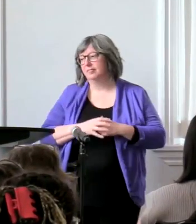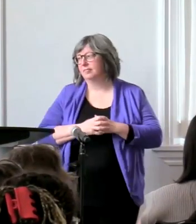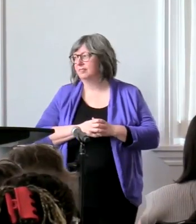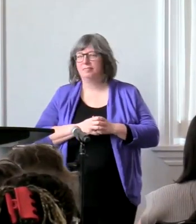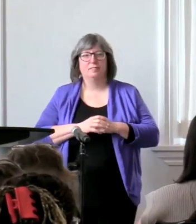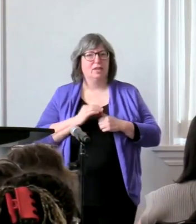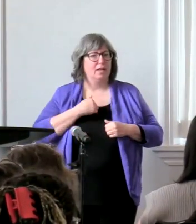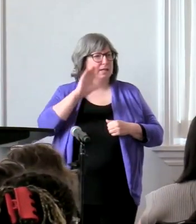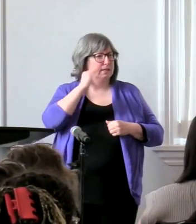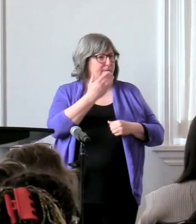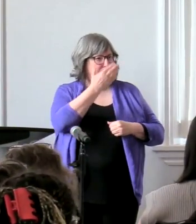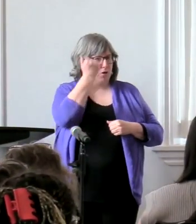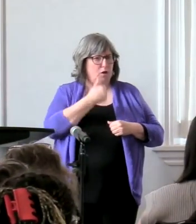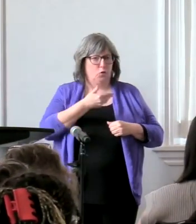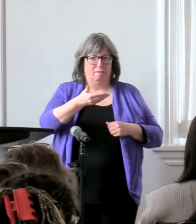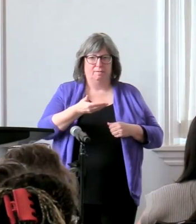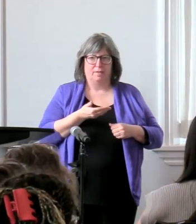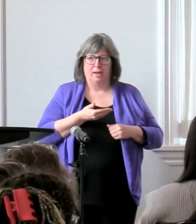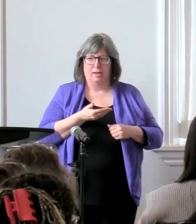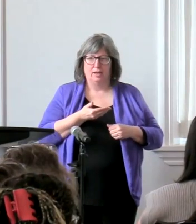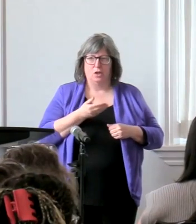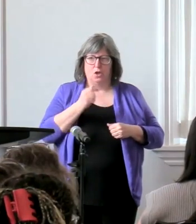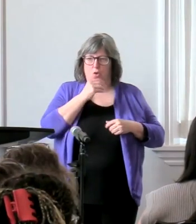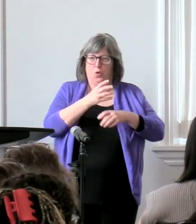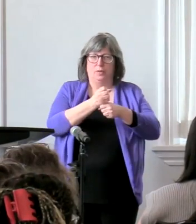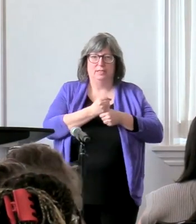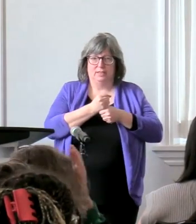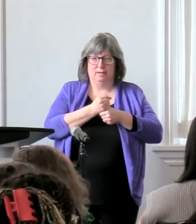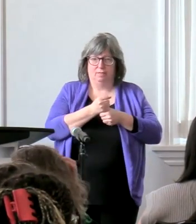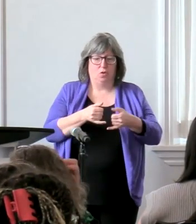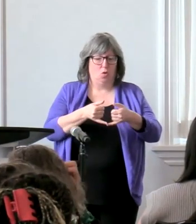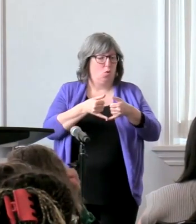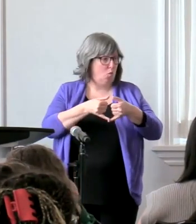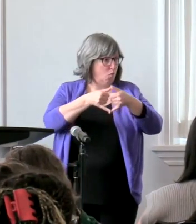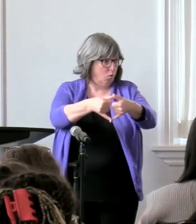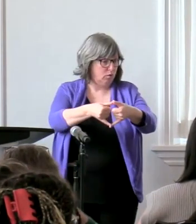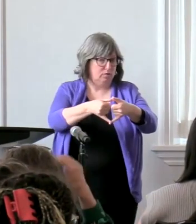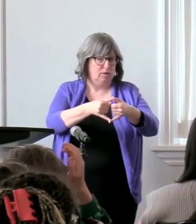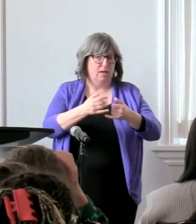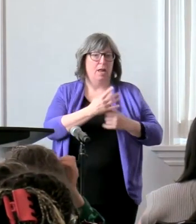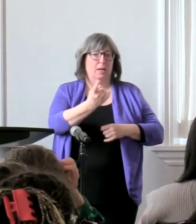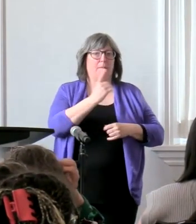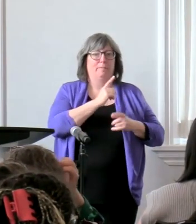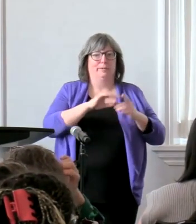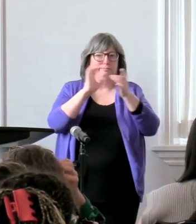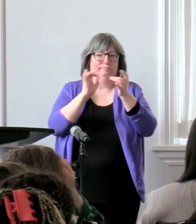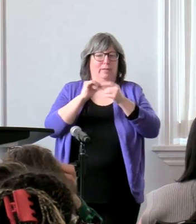I seem to have forgotten to invite those who received the awards to come up and say a few words.